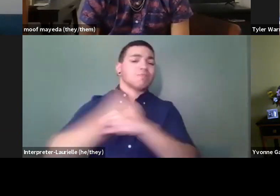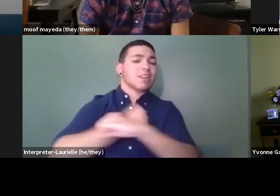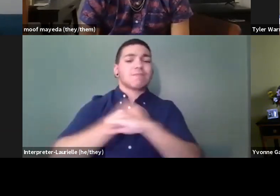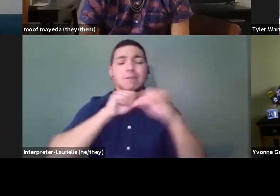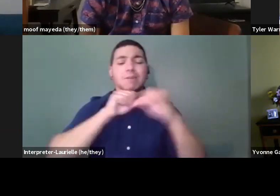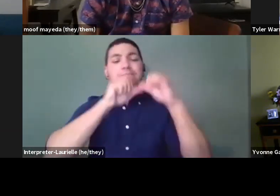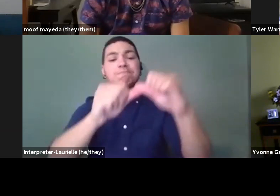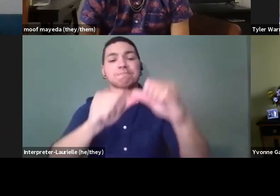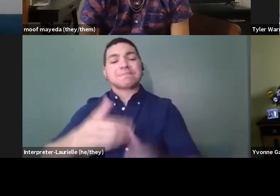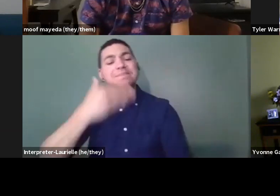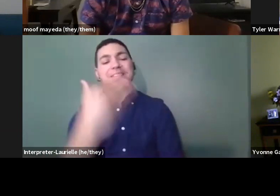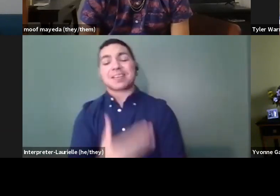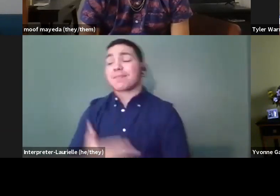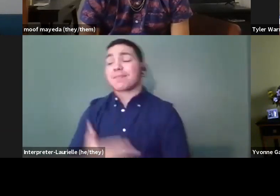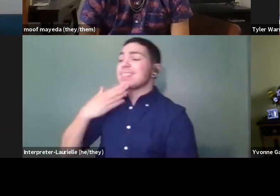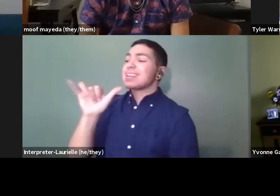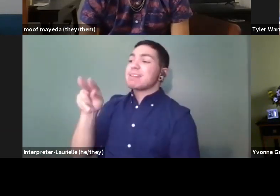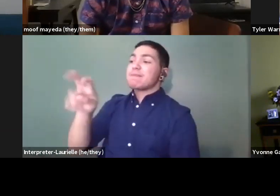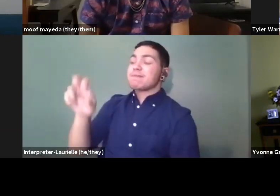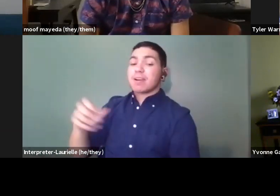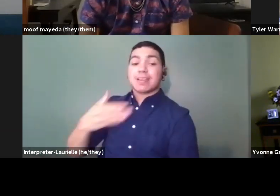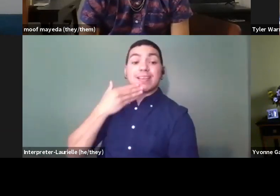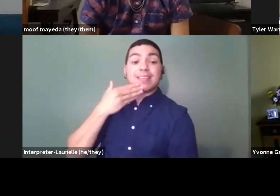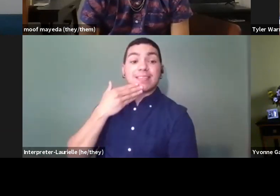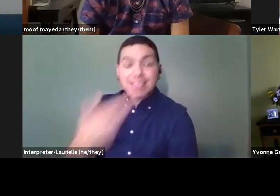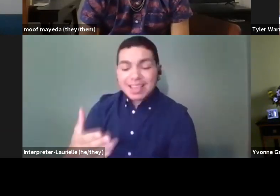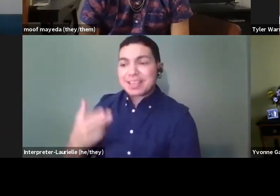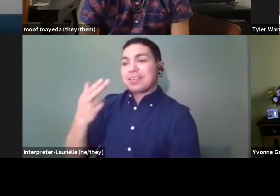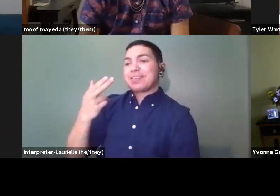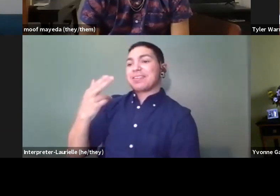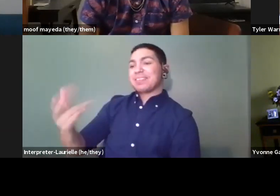Oregon, Asians for Black lives for the work you are doing.